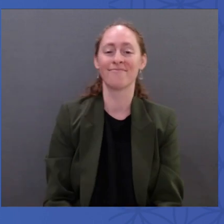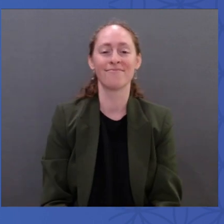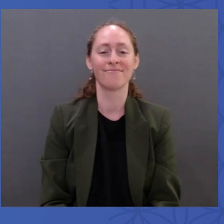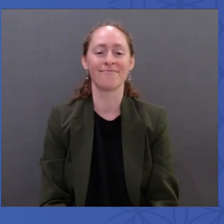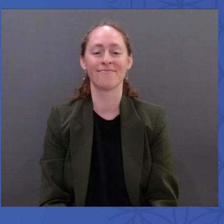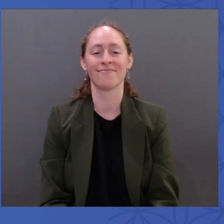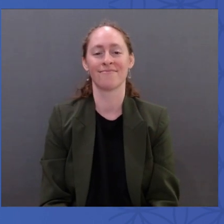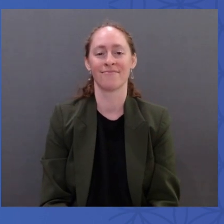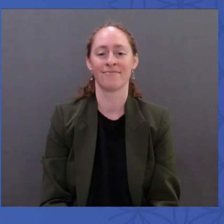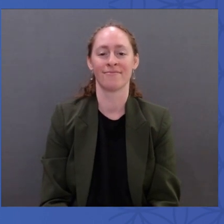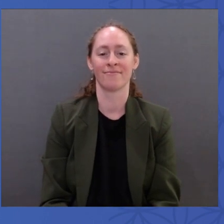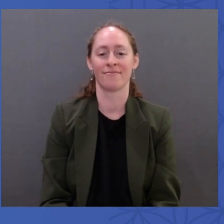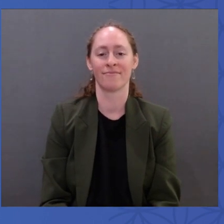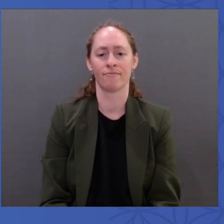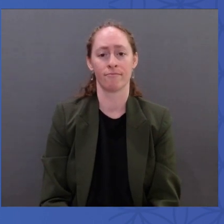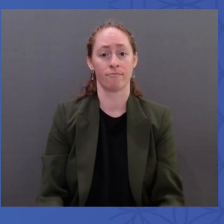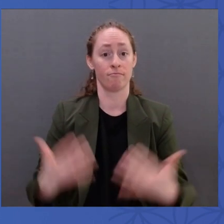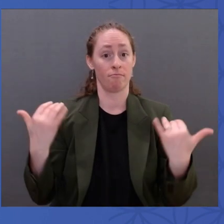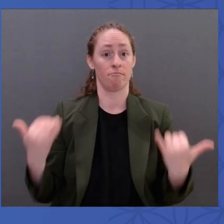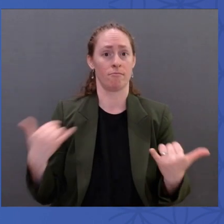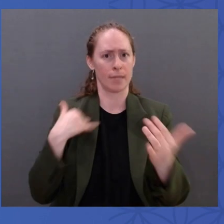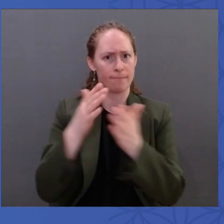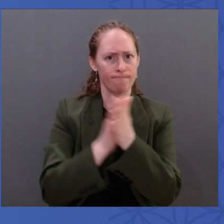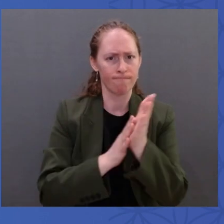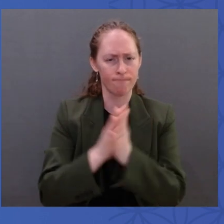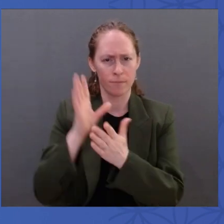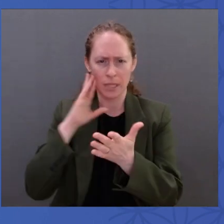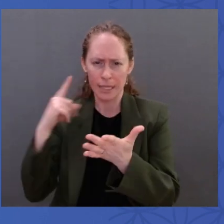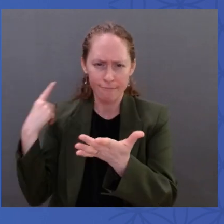critical regional and global issues together,